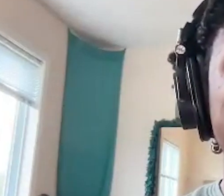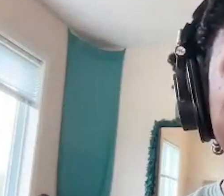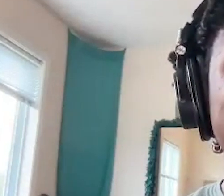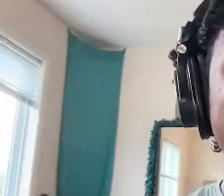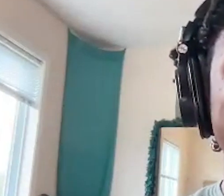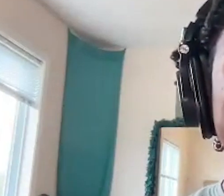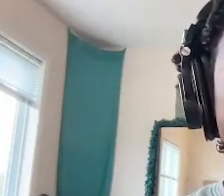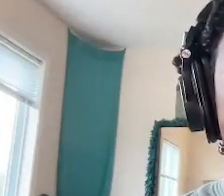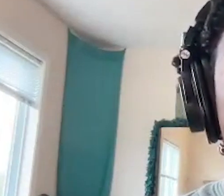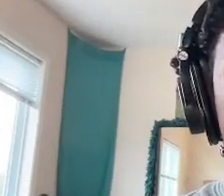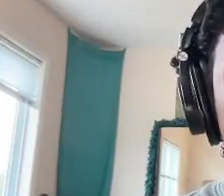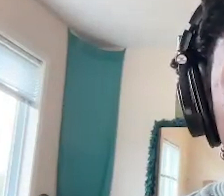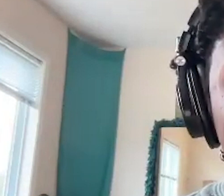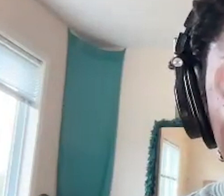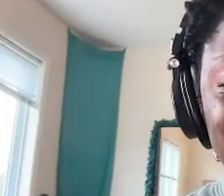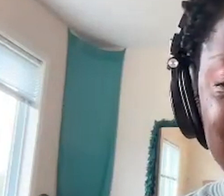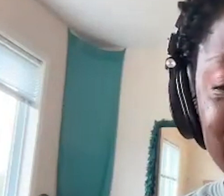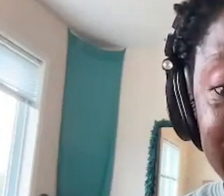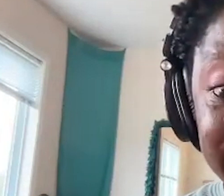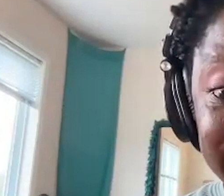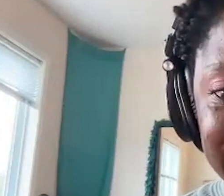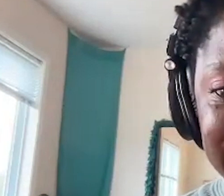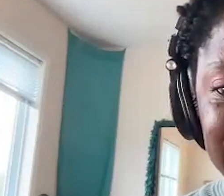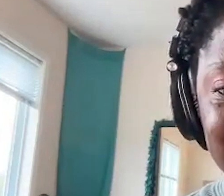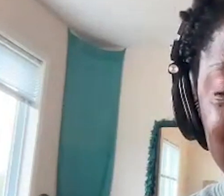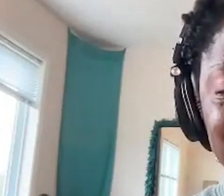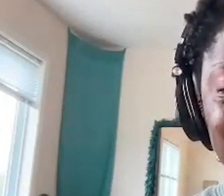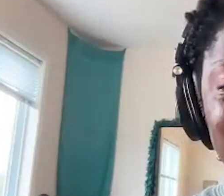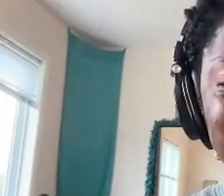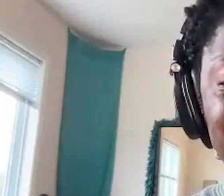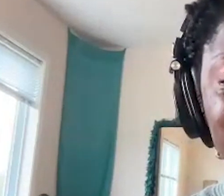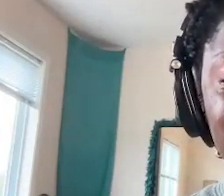joyful person as well. It's not one or the other.” So I think